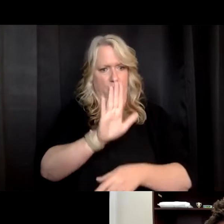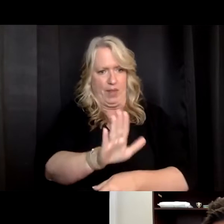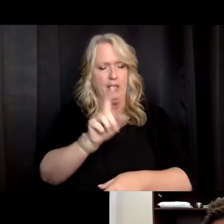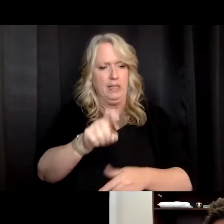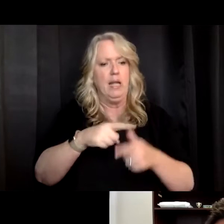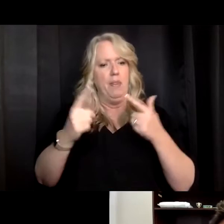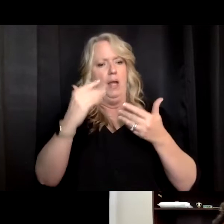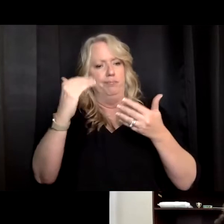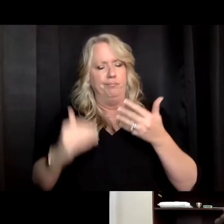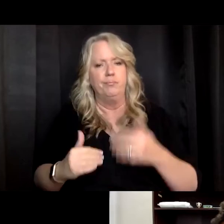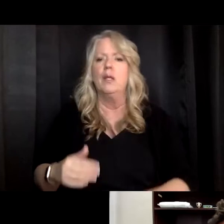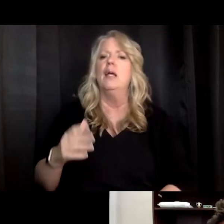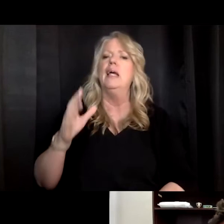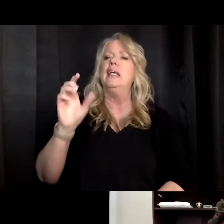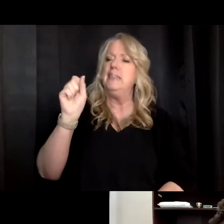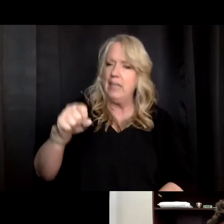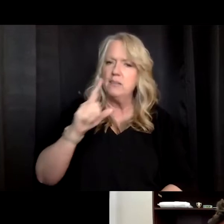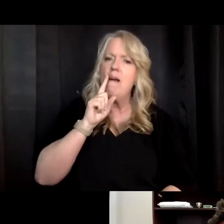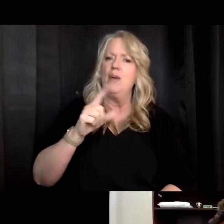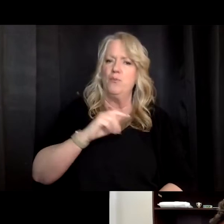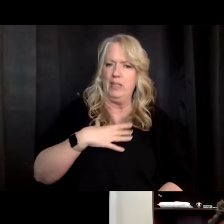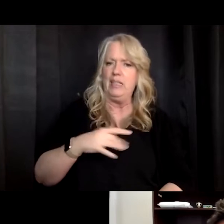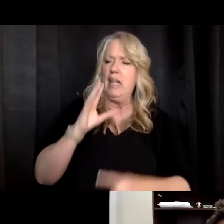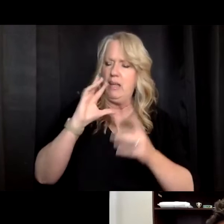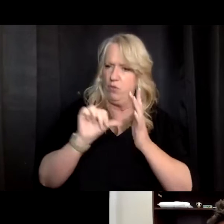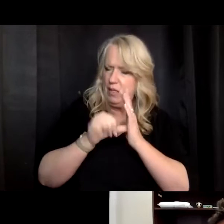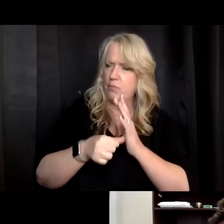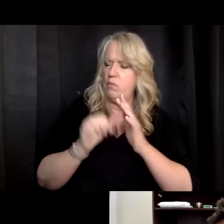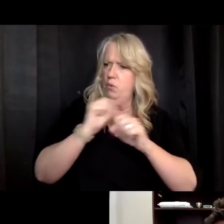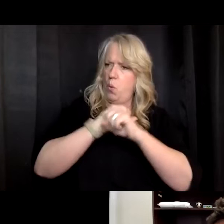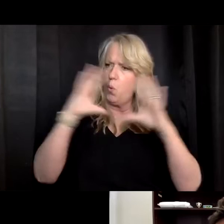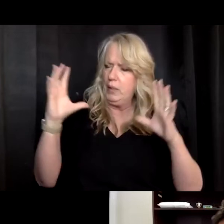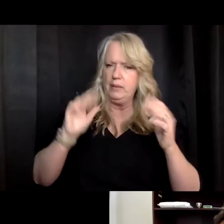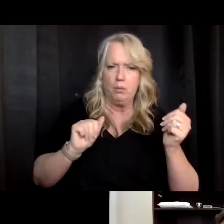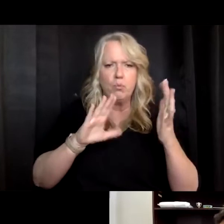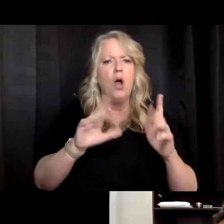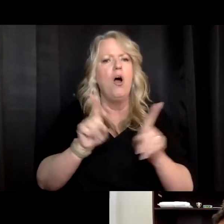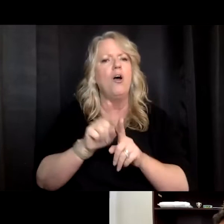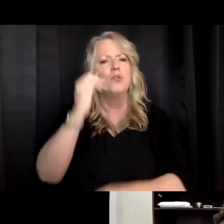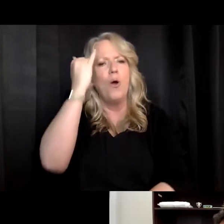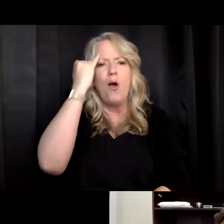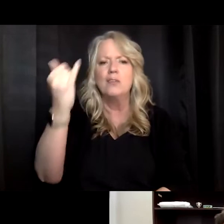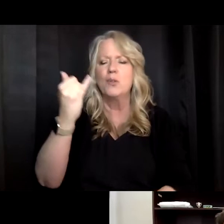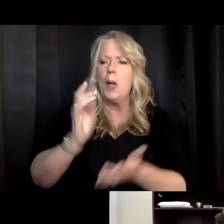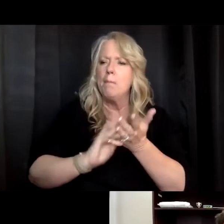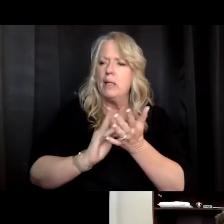ACCESS TO CARE TOO, MAY HAVE TO HAVE THE NEED COVERED FIRST . > YEAH, REALLY LIKE EMPHASIS ON HOLISTIC